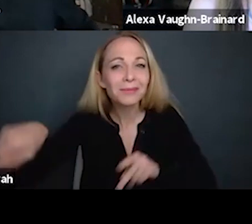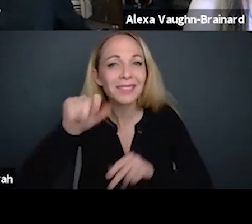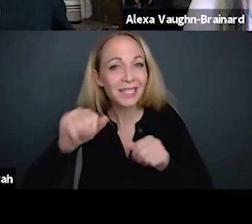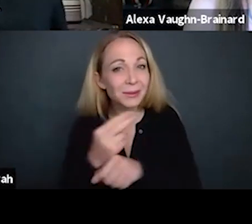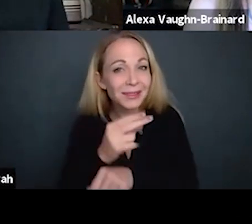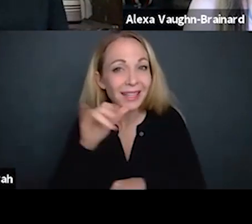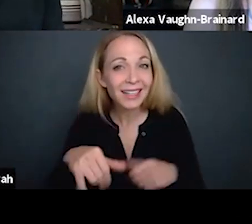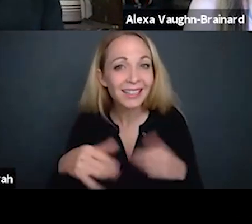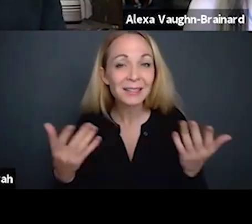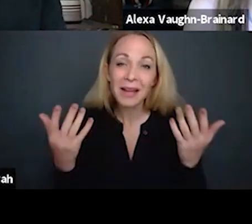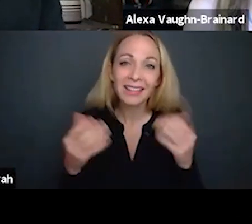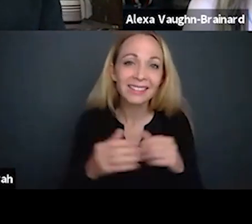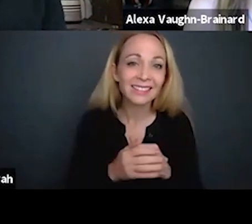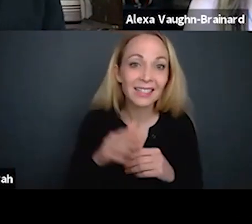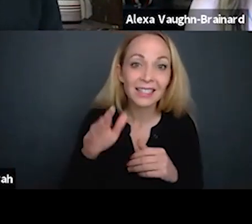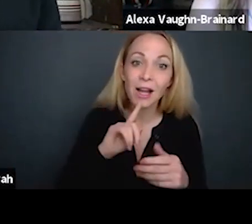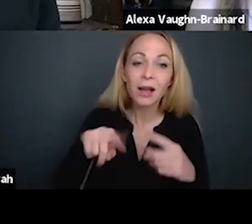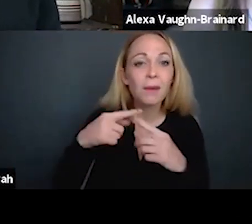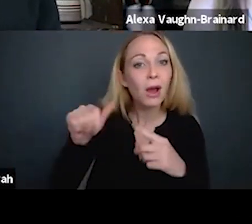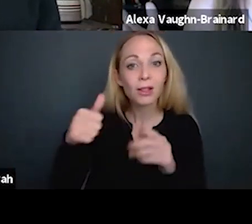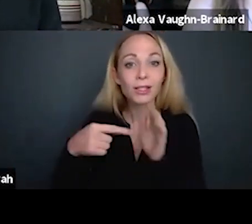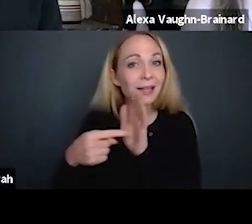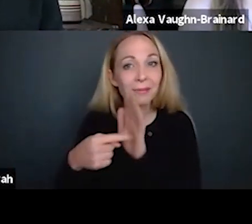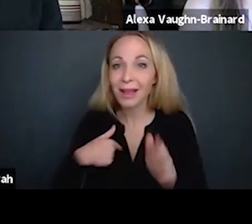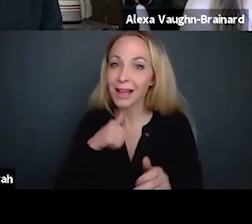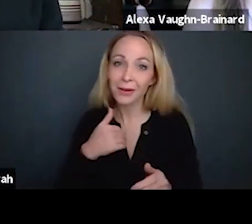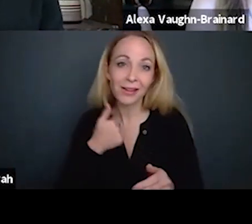But as far as other examples, I don't have any right now, off the top of my head.